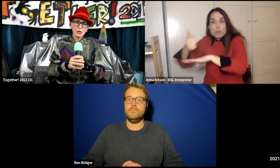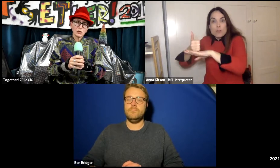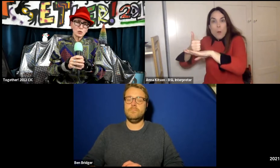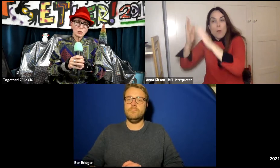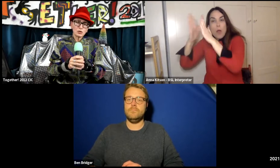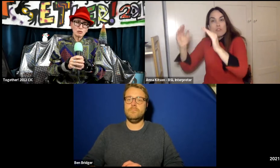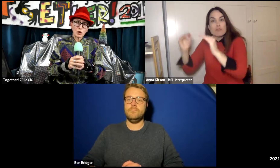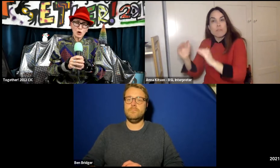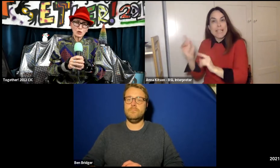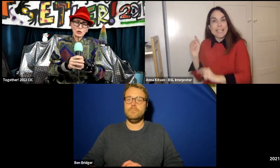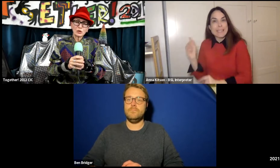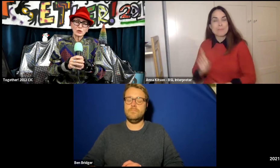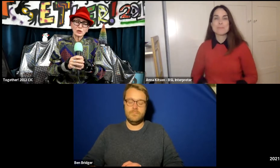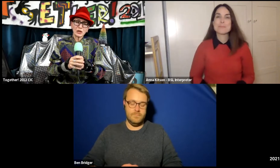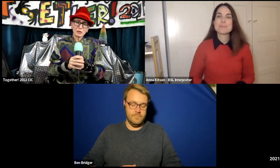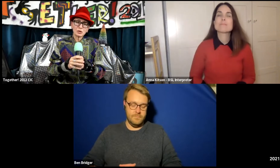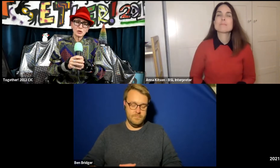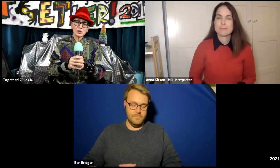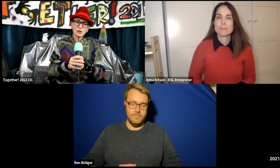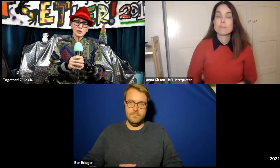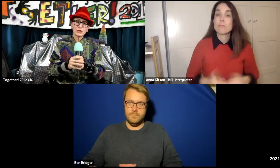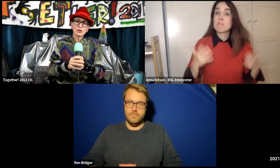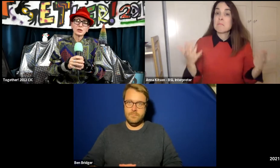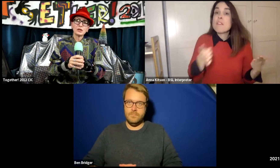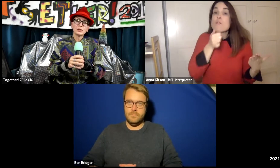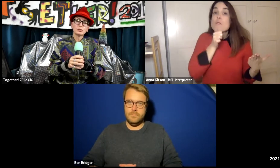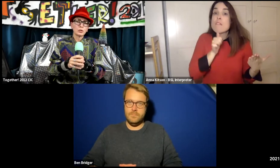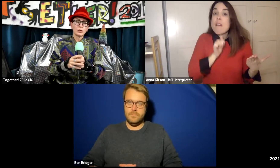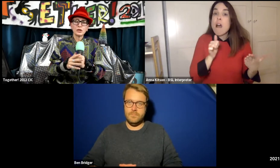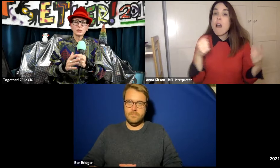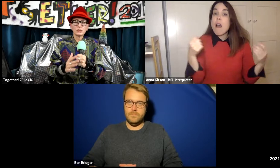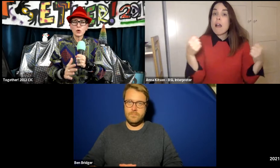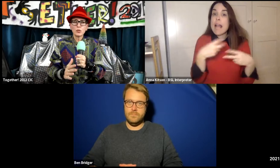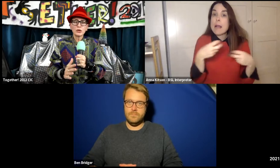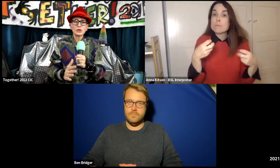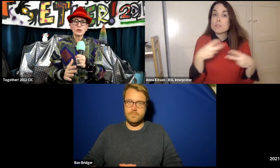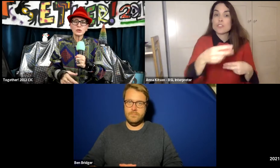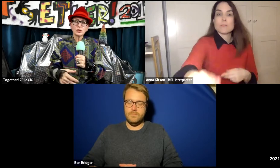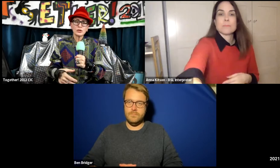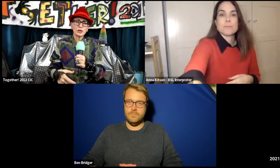If you would rather look at the captions in a form where you can see